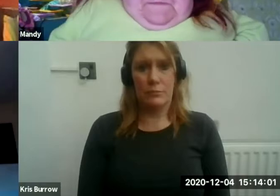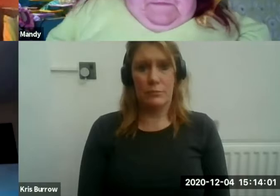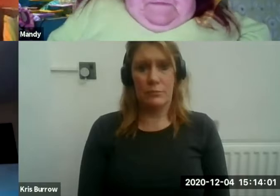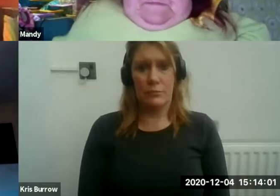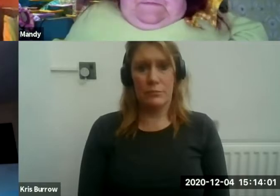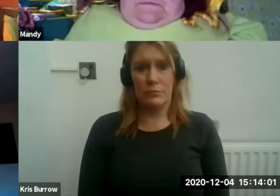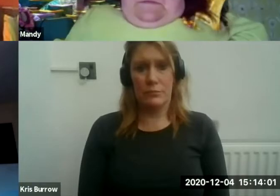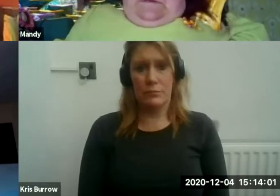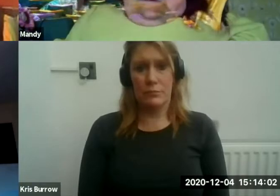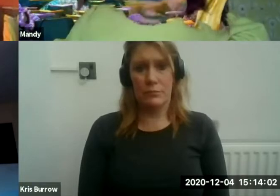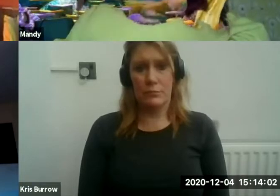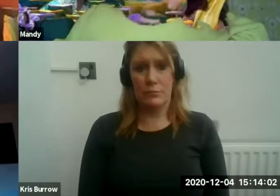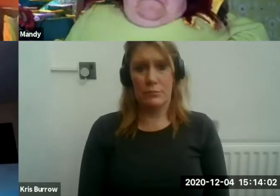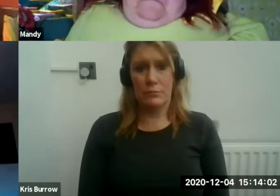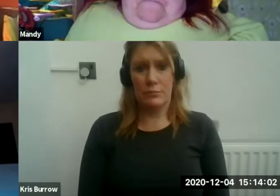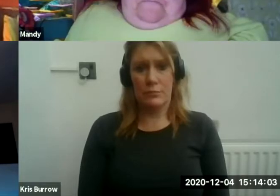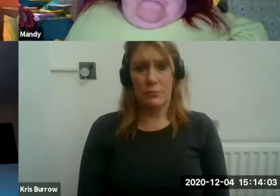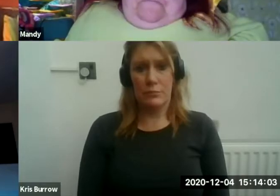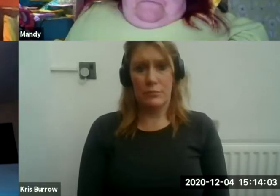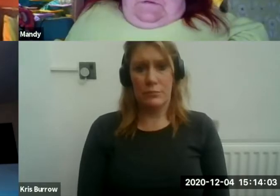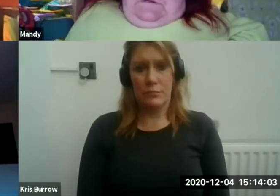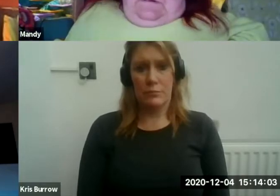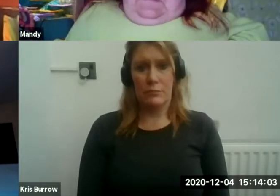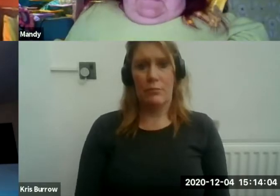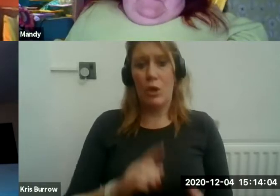I would agree with that. I think